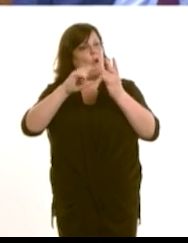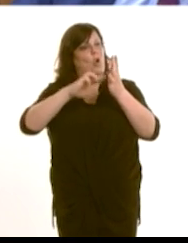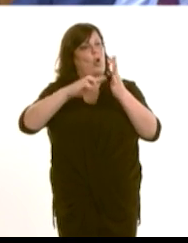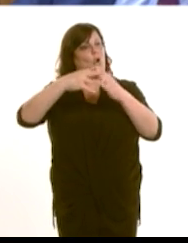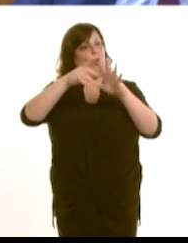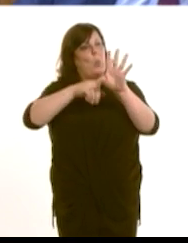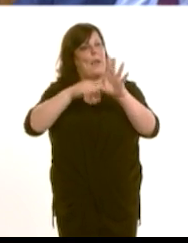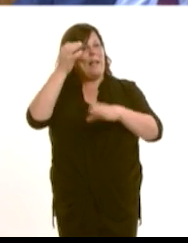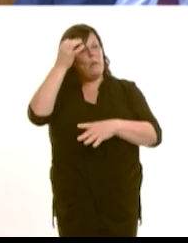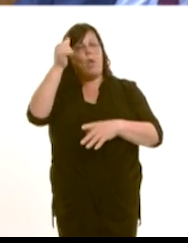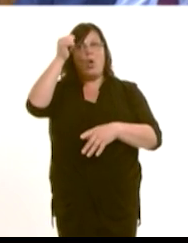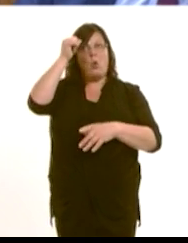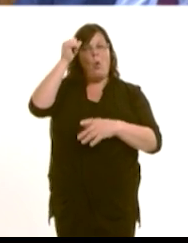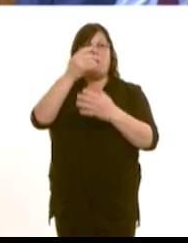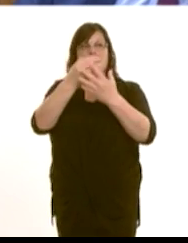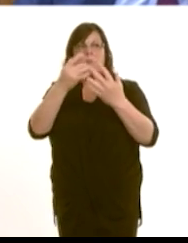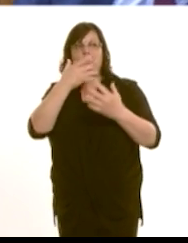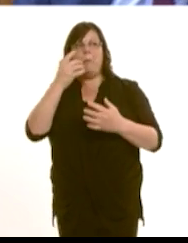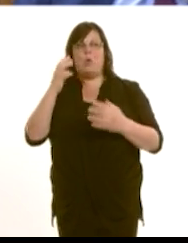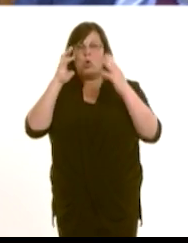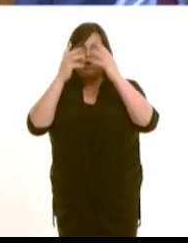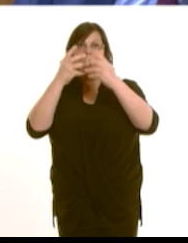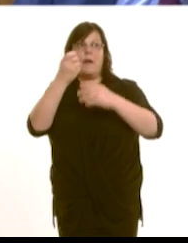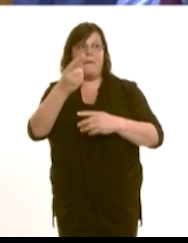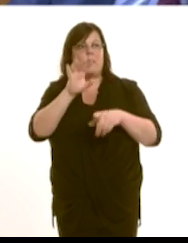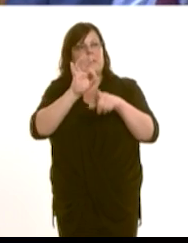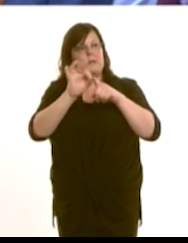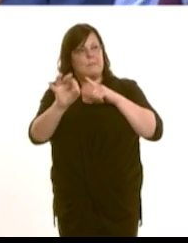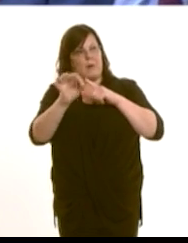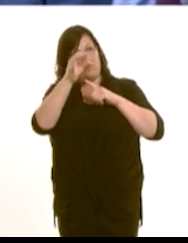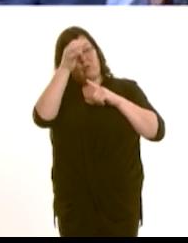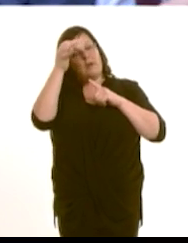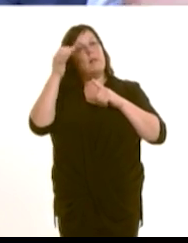I know there have been concerns in Conwy, particularly with regard to a number of schoolsóI